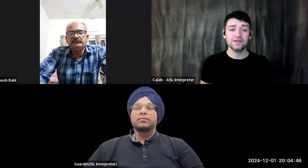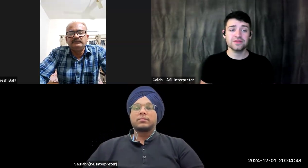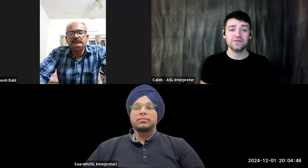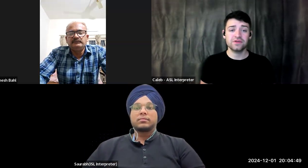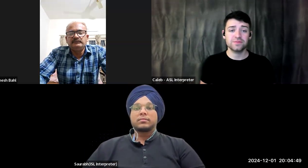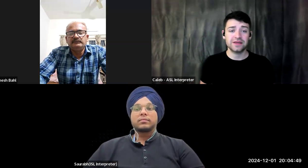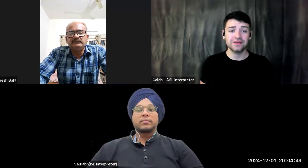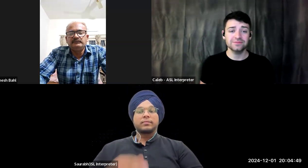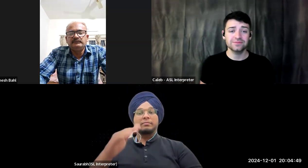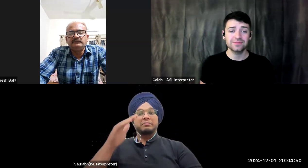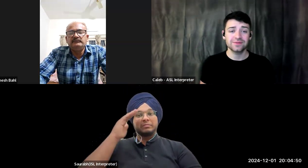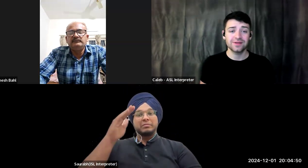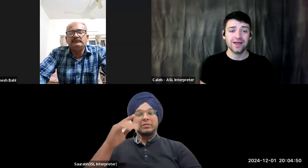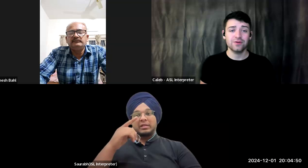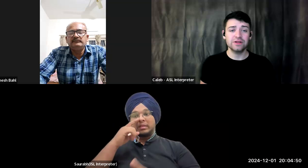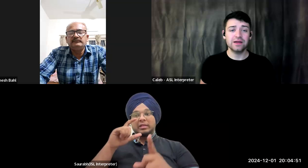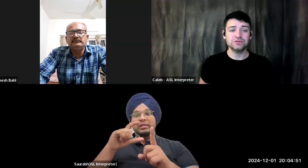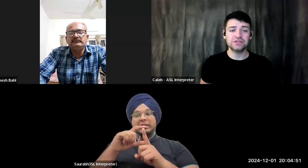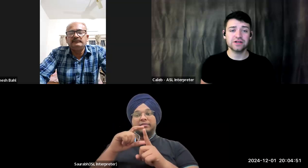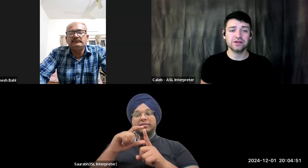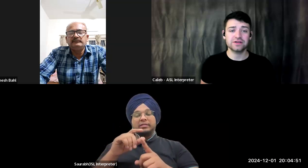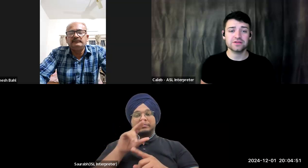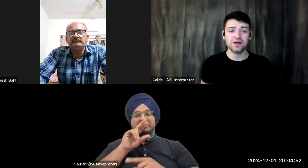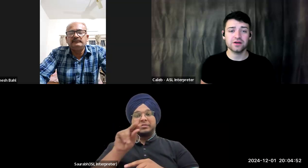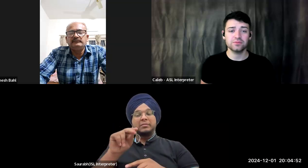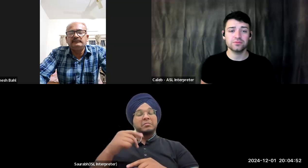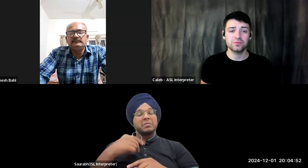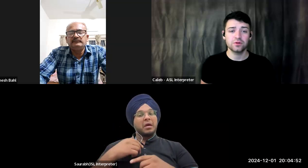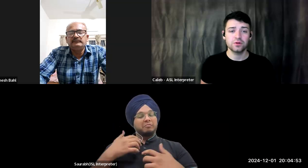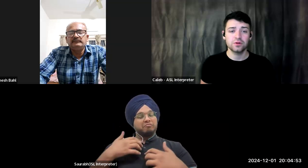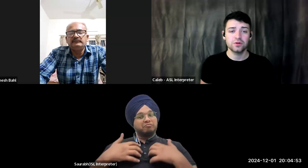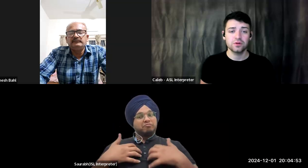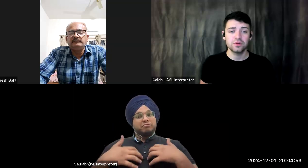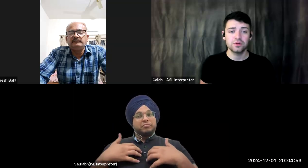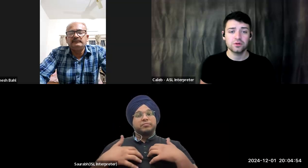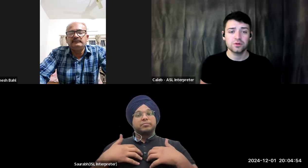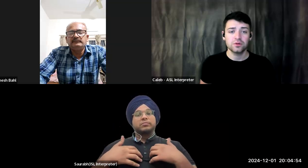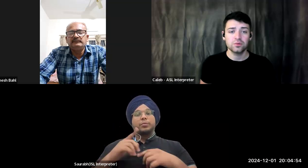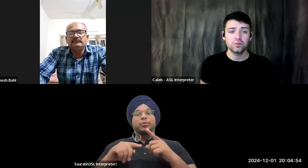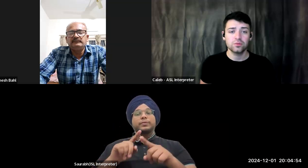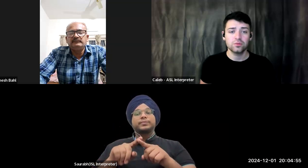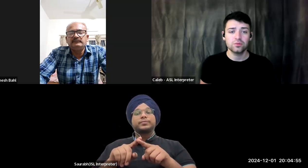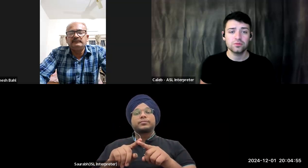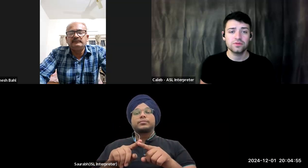[Interpreter speaking for Divya] This is Divya speaking. And really, I'm just curious